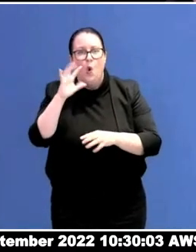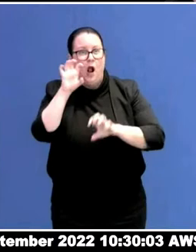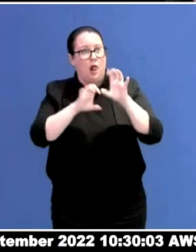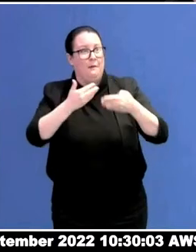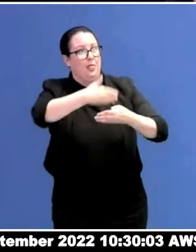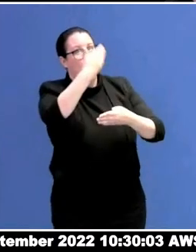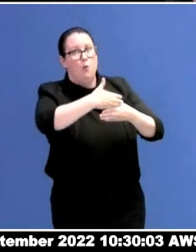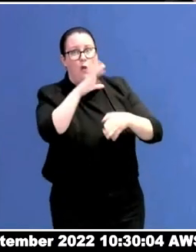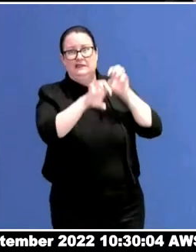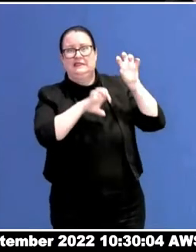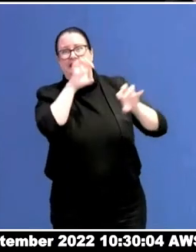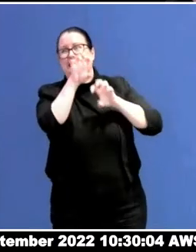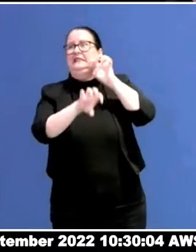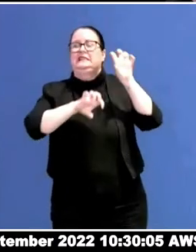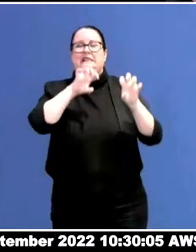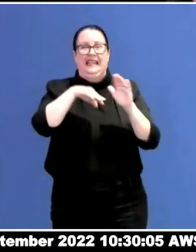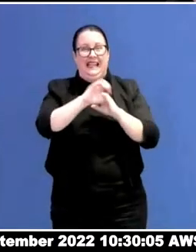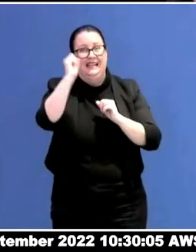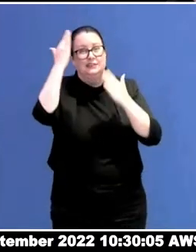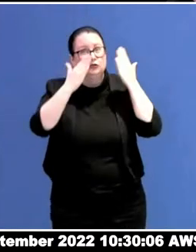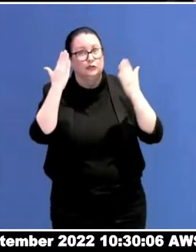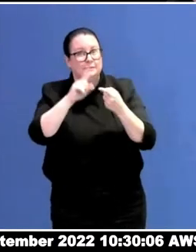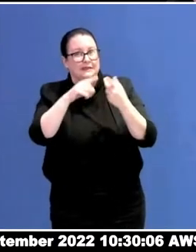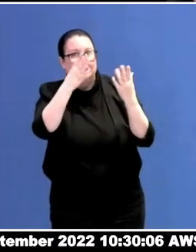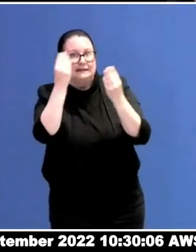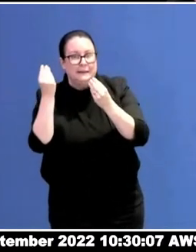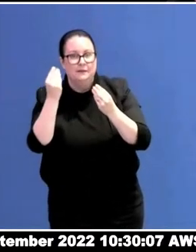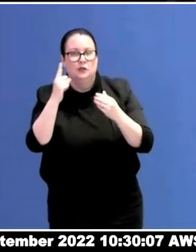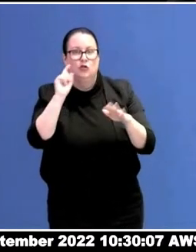walls of the bedroom, trying to escape from something.